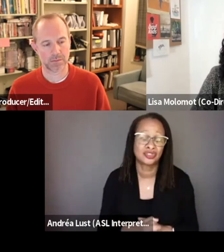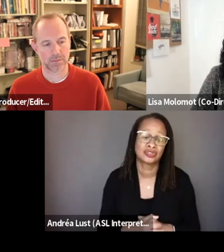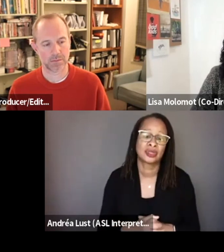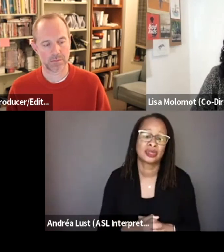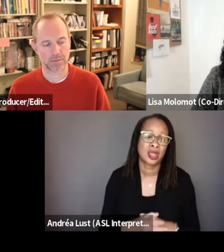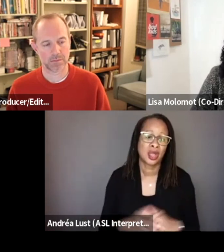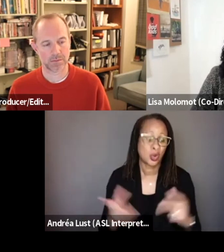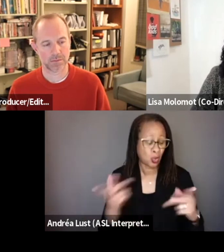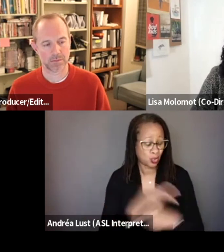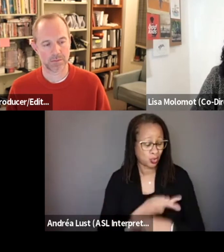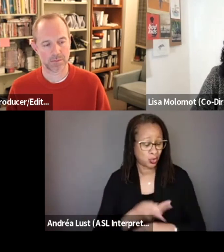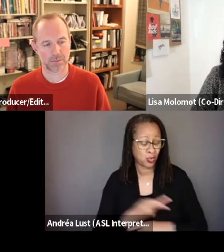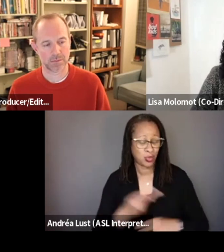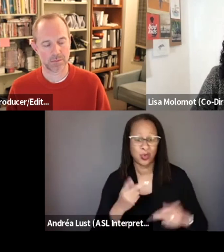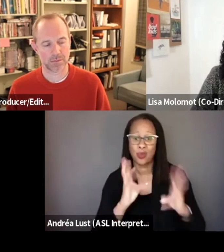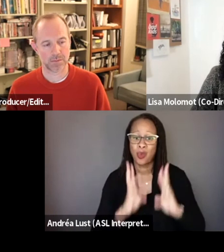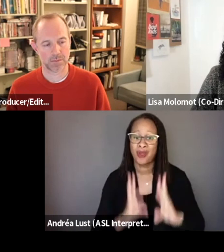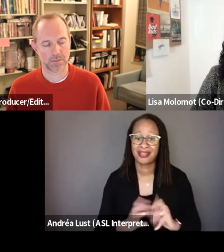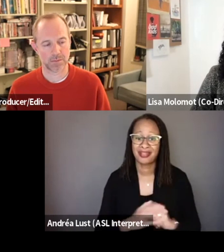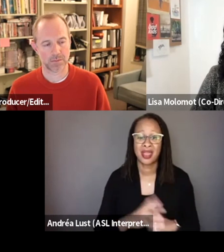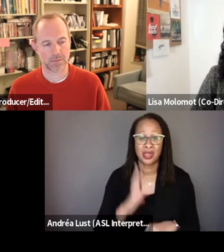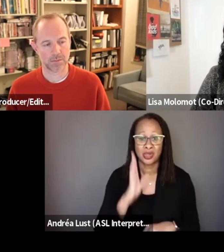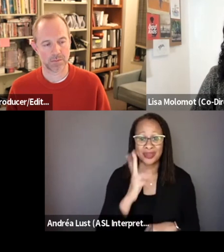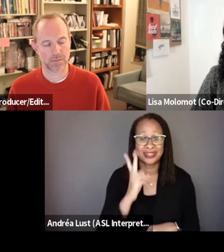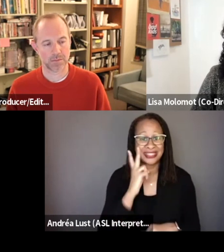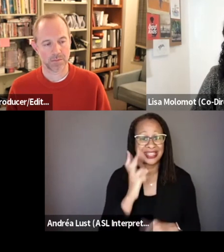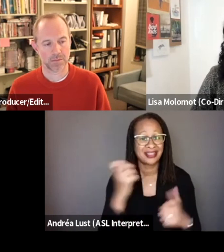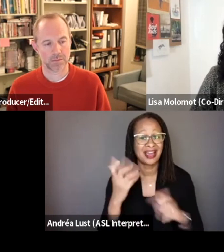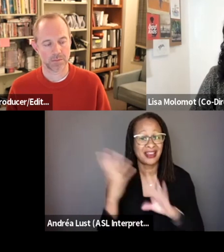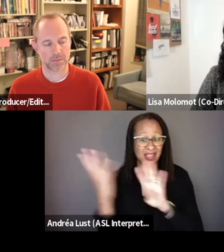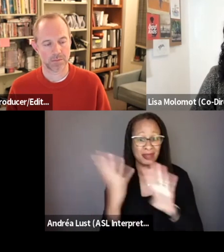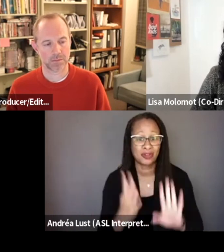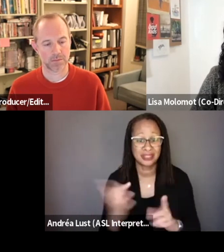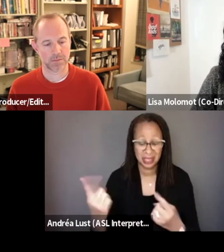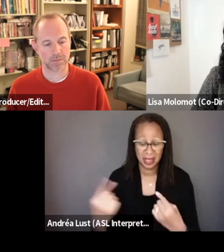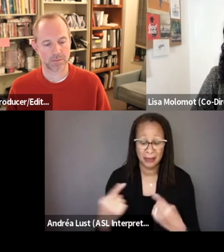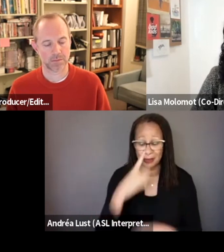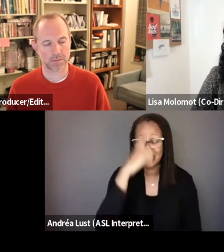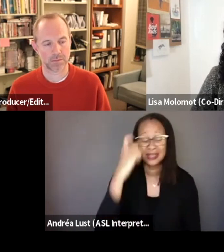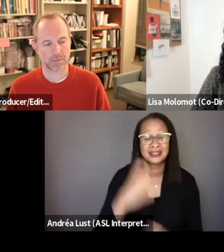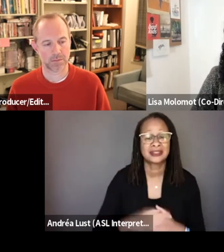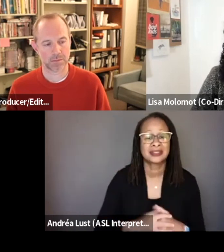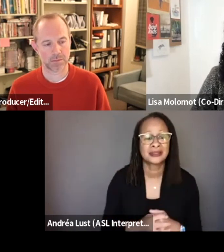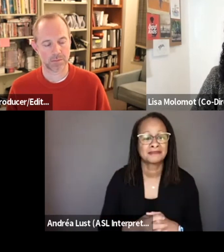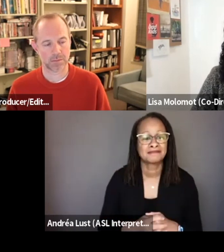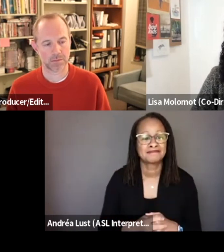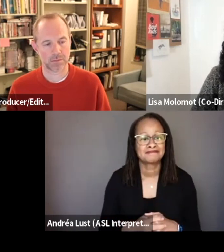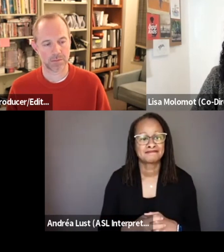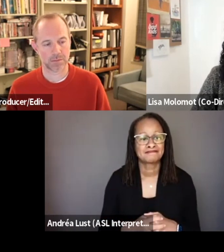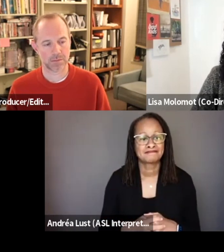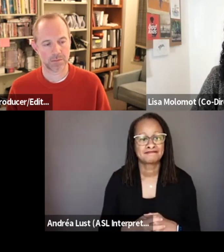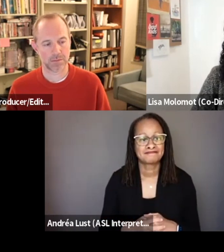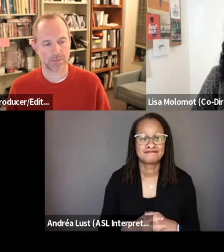we're gonna see a lot of immigrants coming because of climate change,